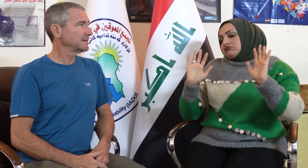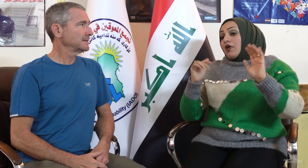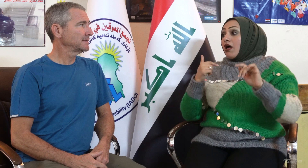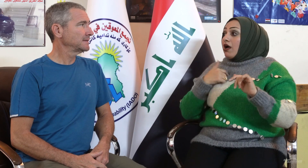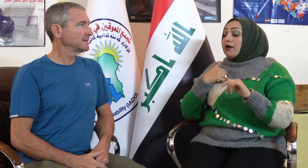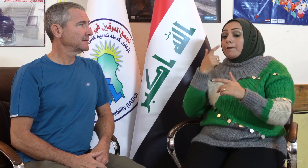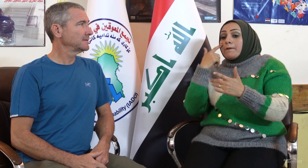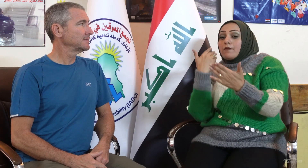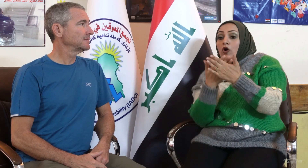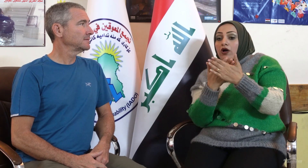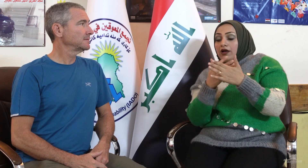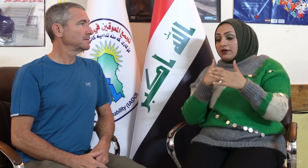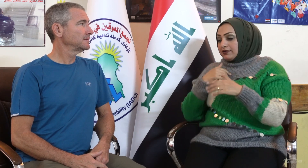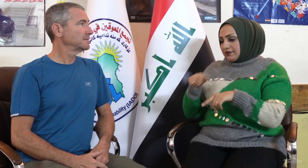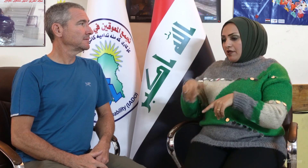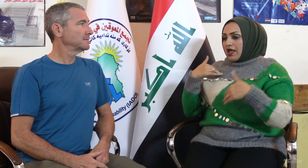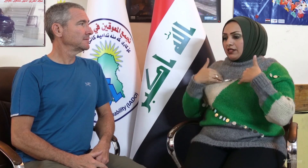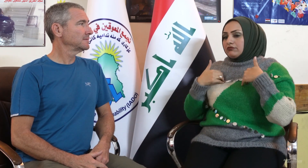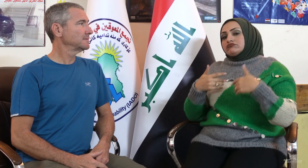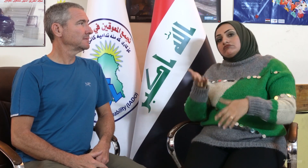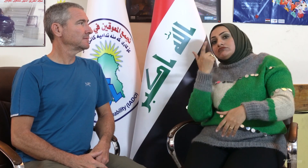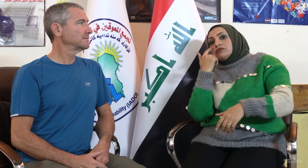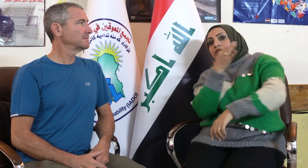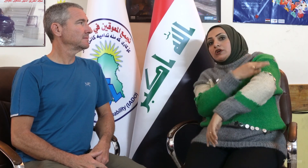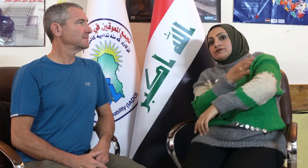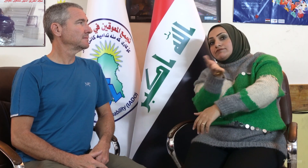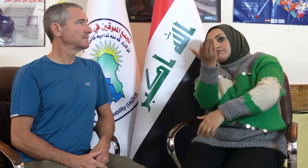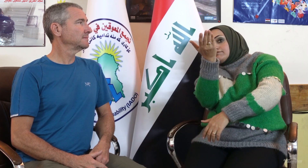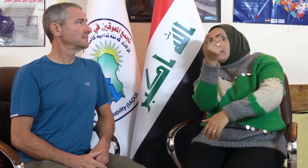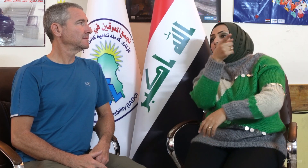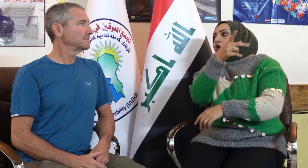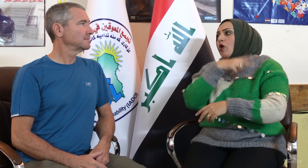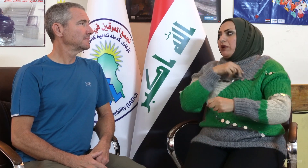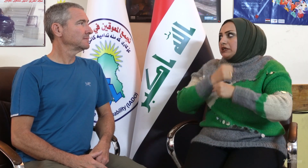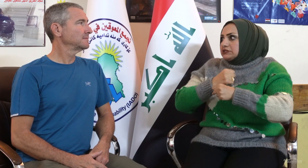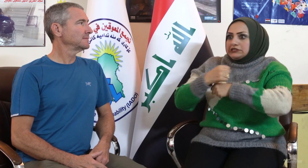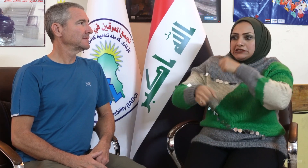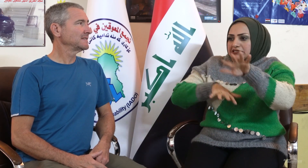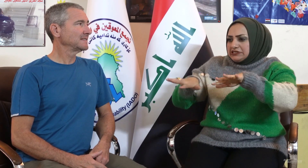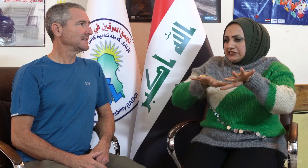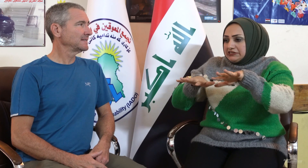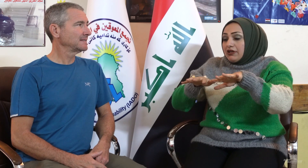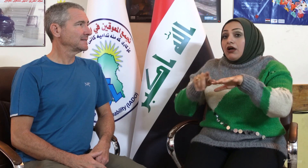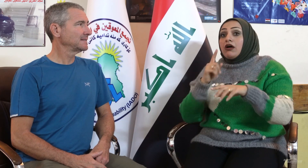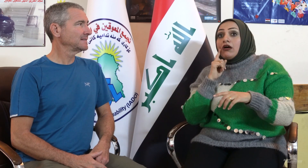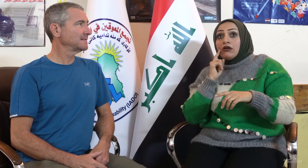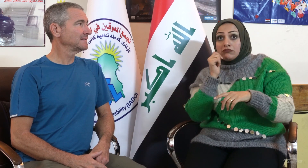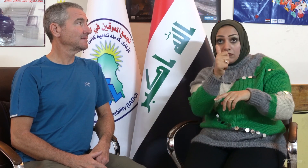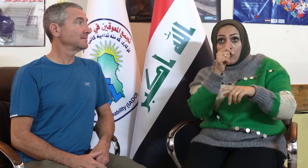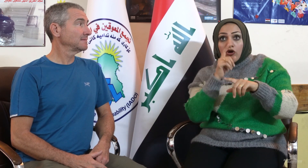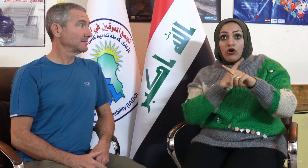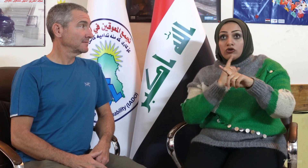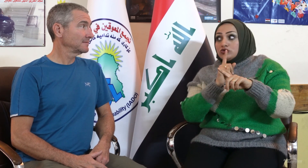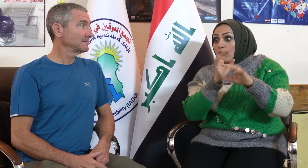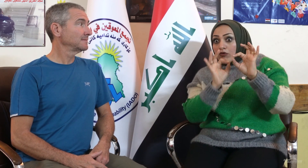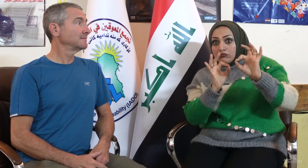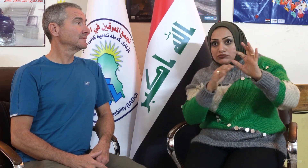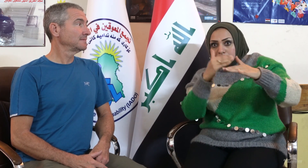When we call for support and policy, such as educational levels,